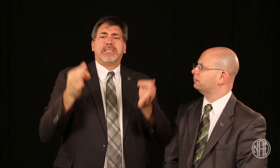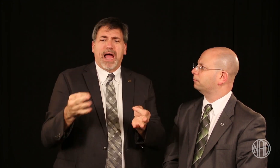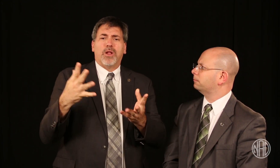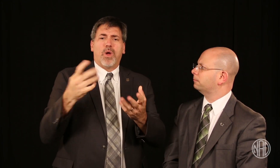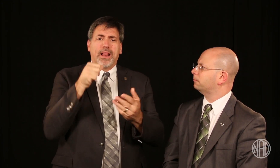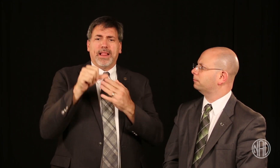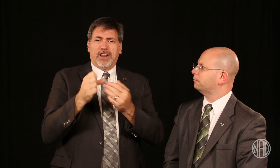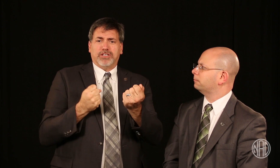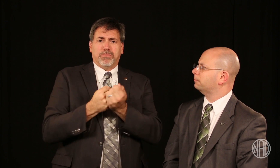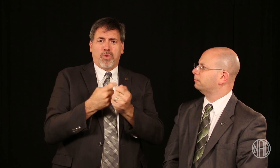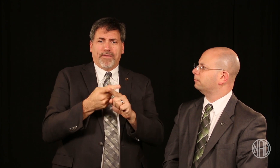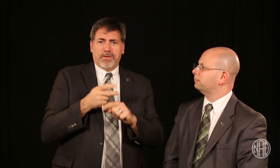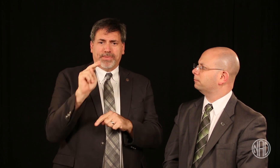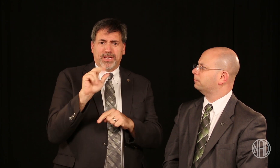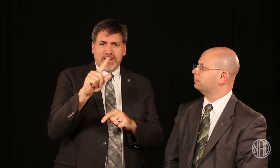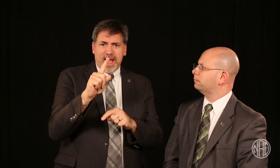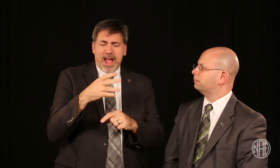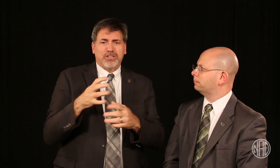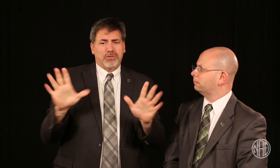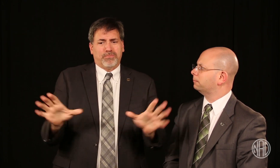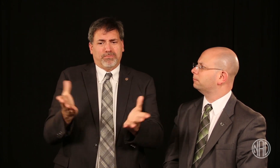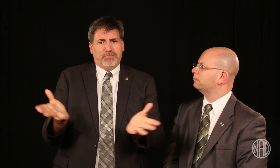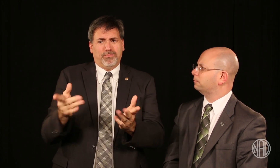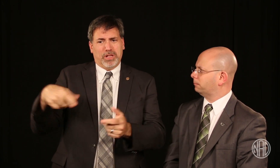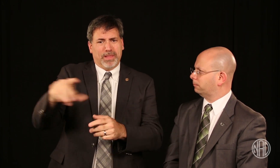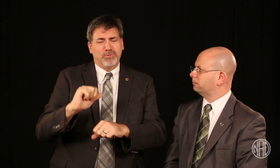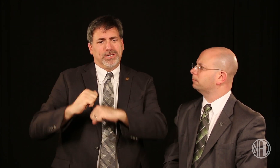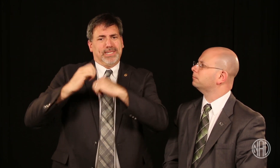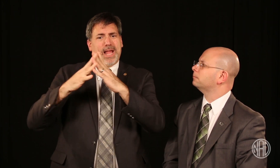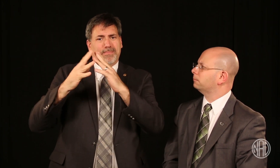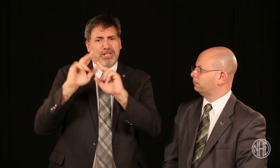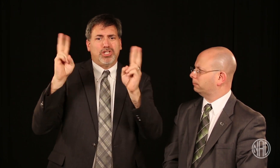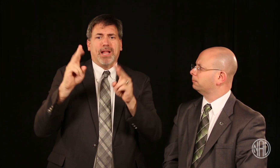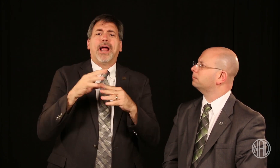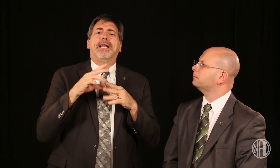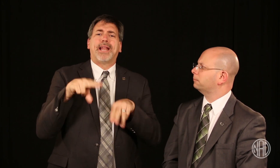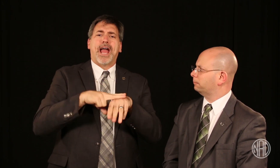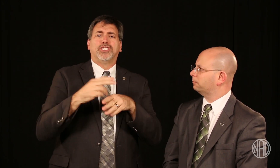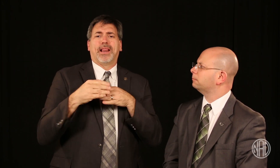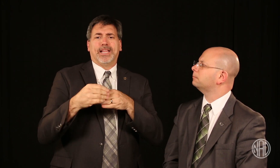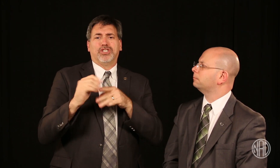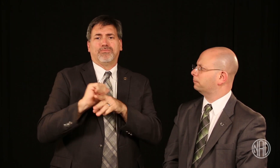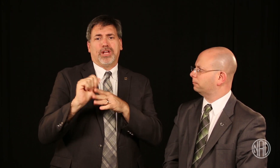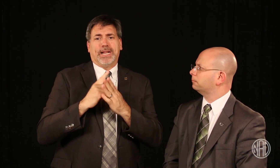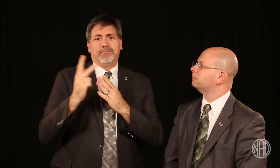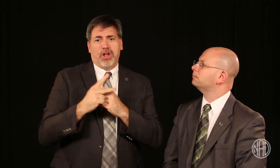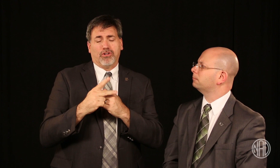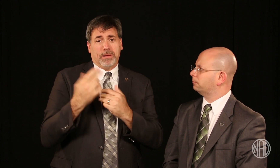and it was determined that they wanted a letter of support from the NAD to establish a national leadership training program.